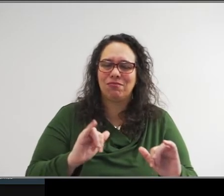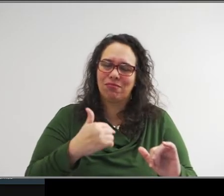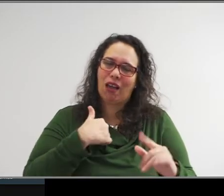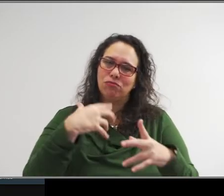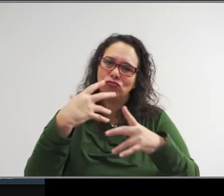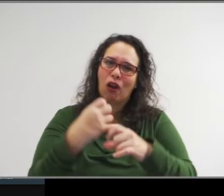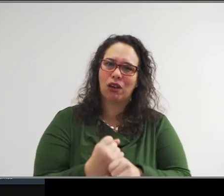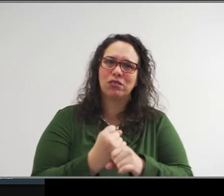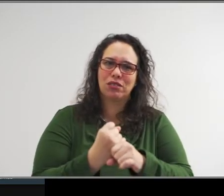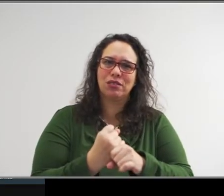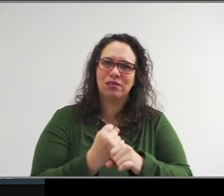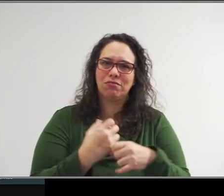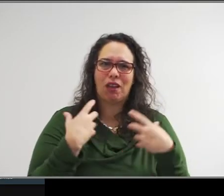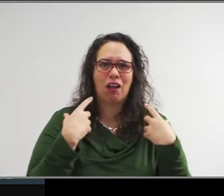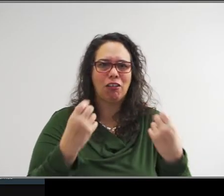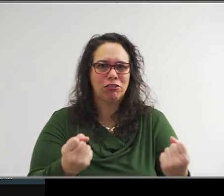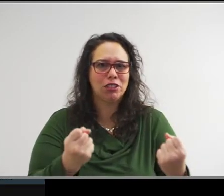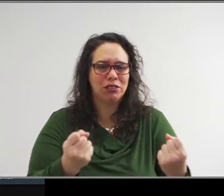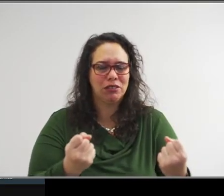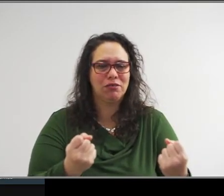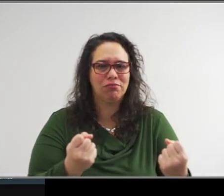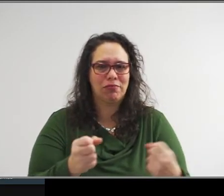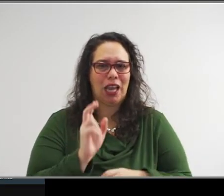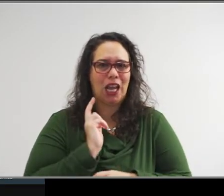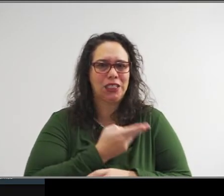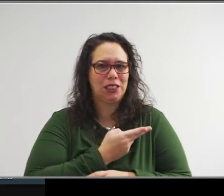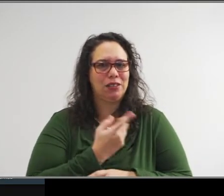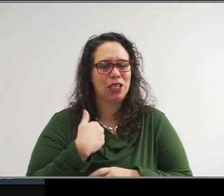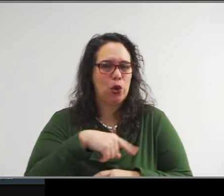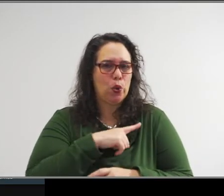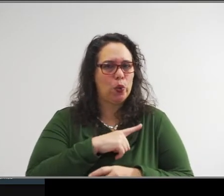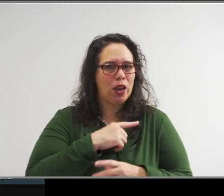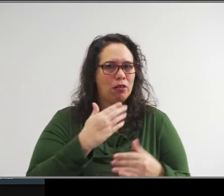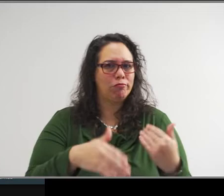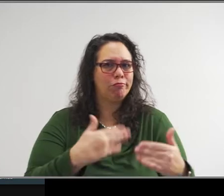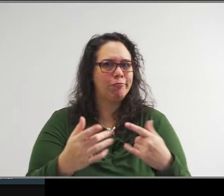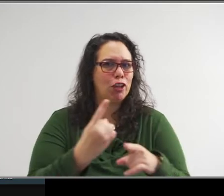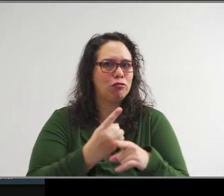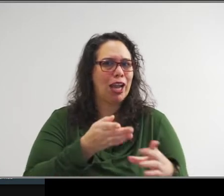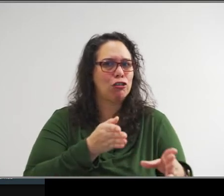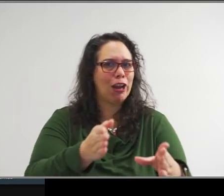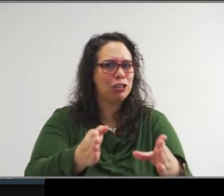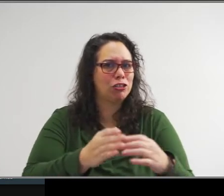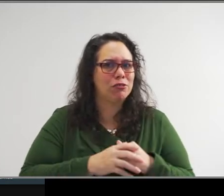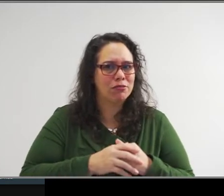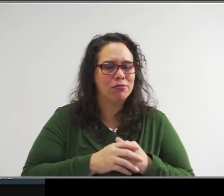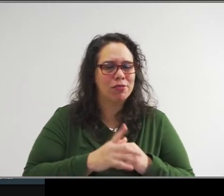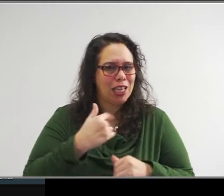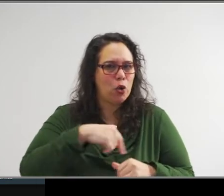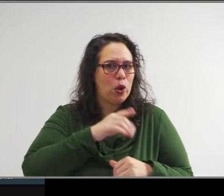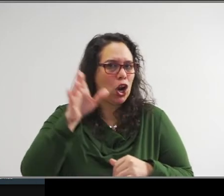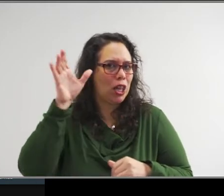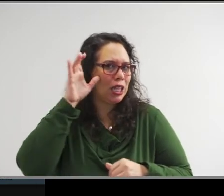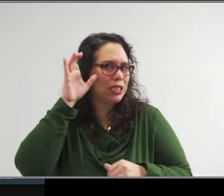and confidence that we are moving in the right direction and that we are listening and that we are upholding